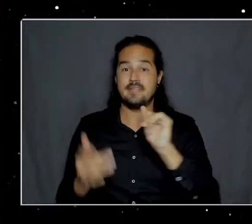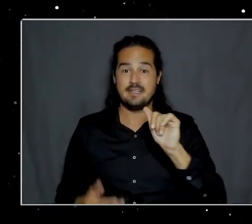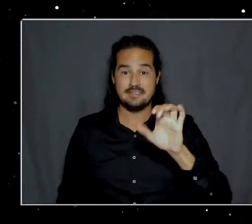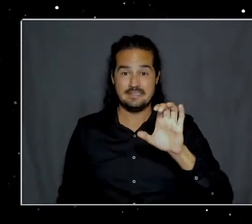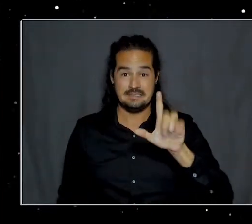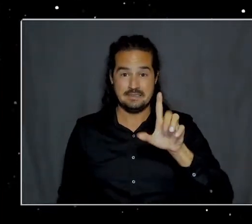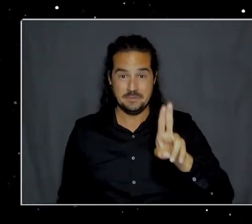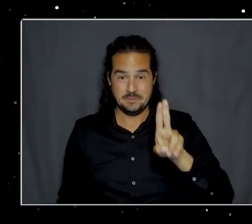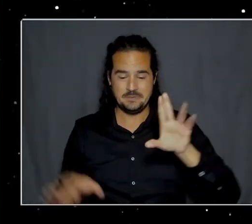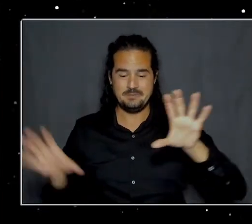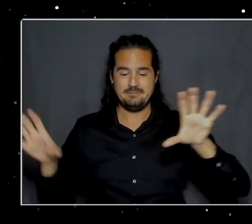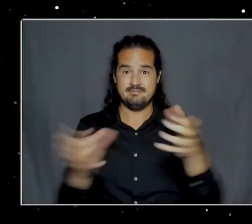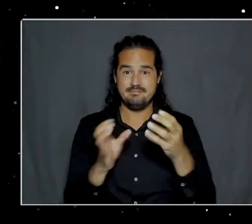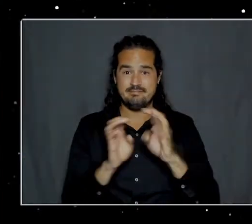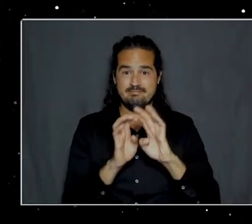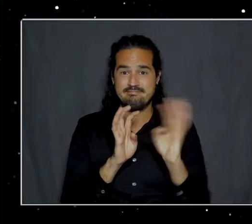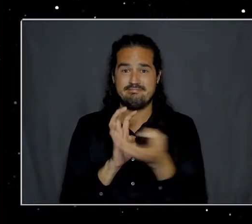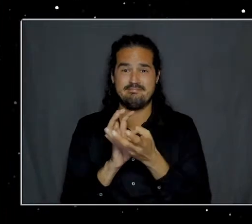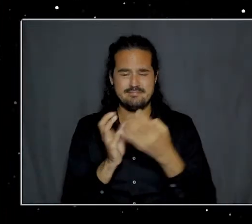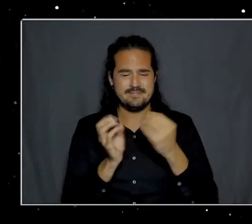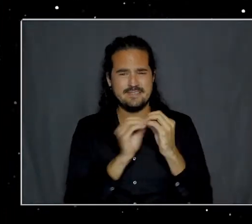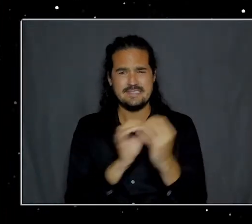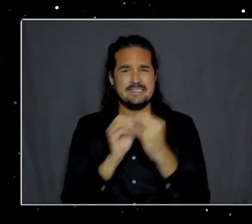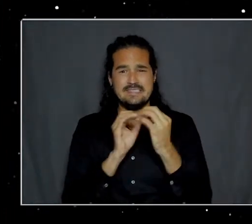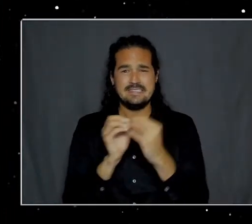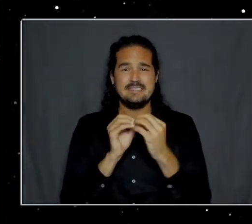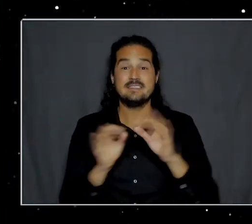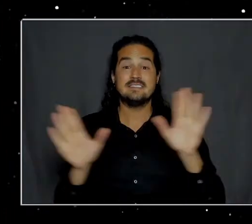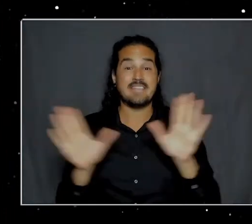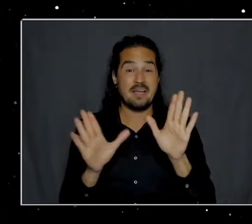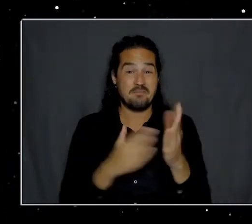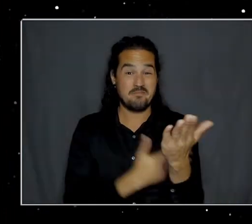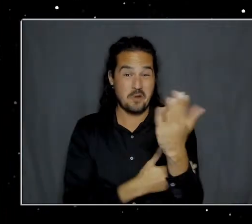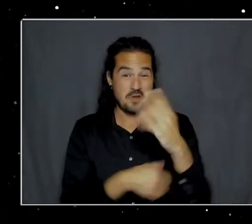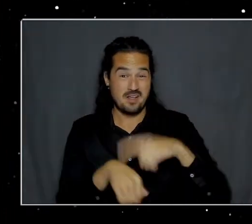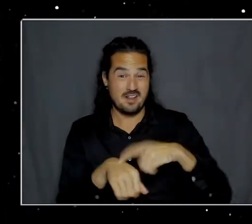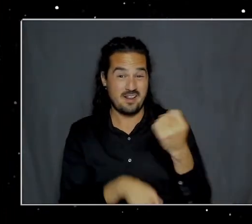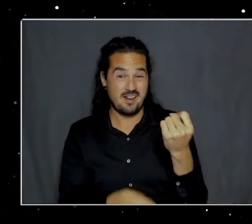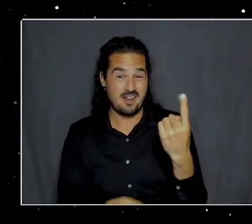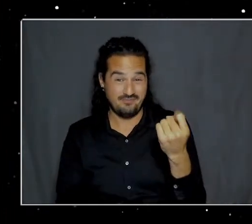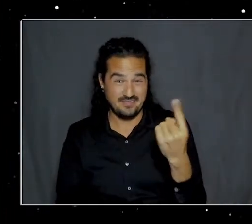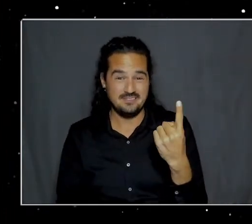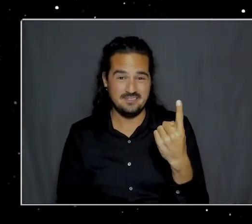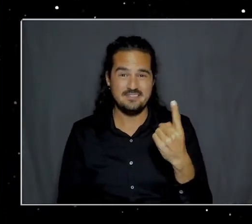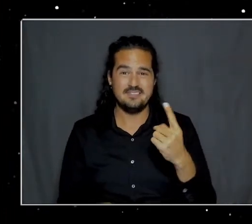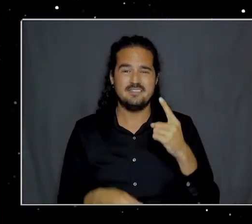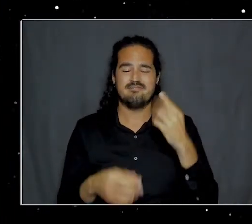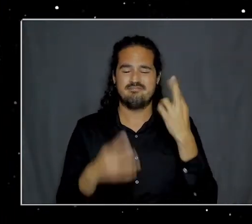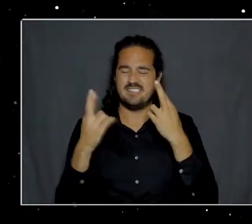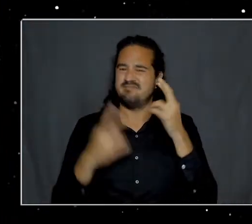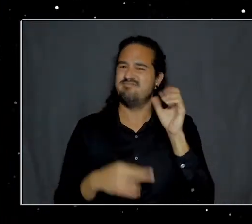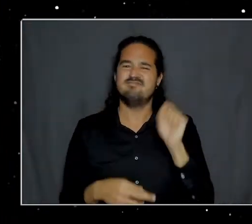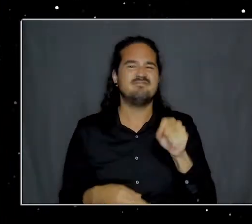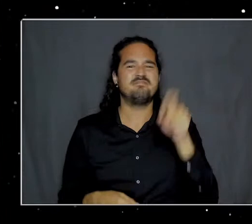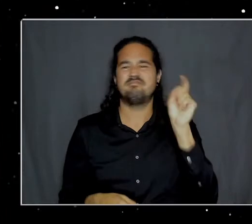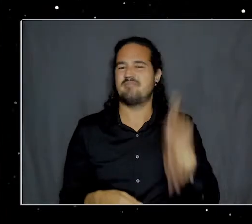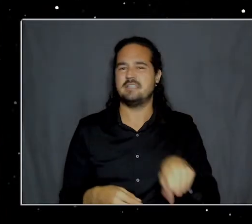THE ACLU AND ALL OF OUR ORGANIZATIONS GOT TOGETHER ON A